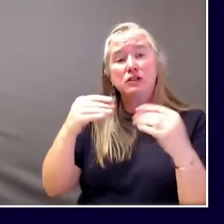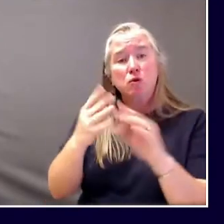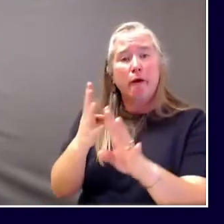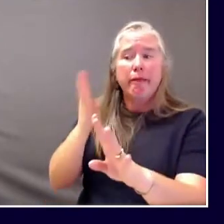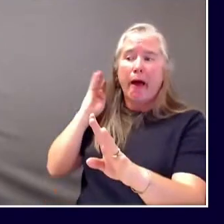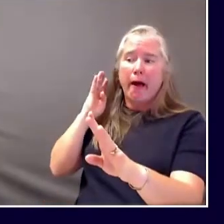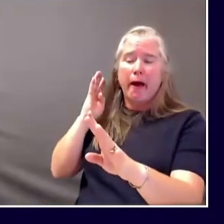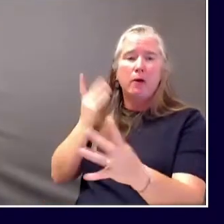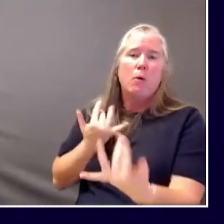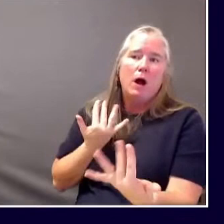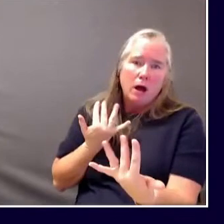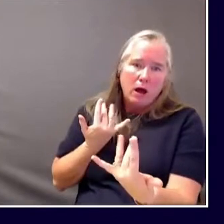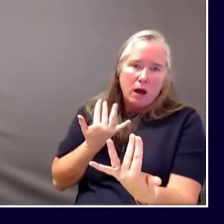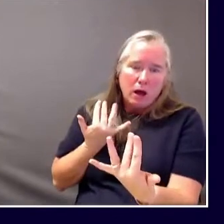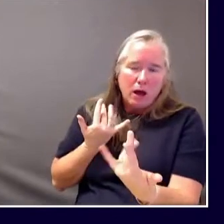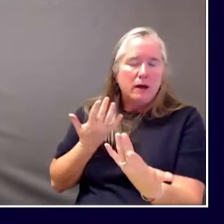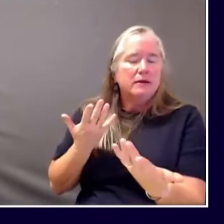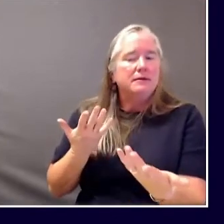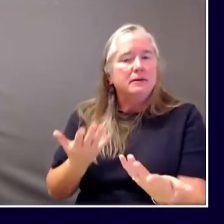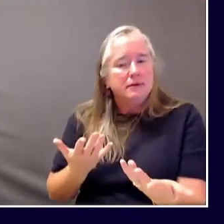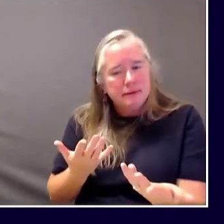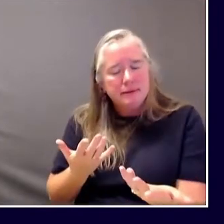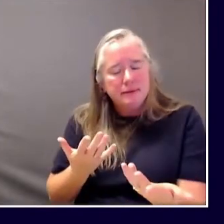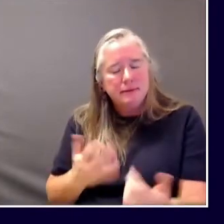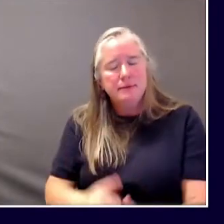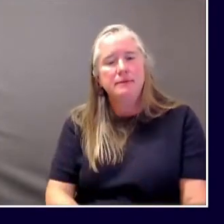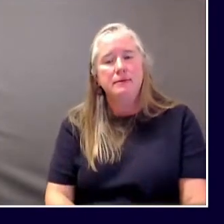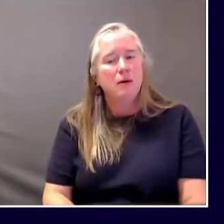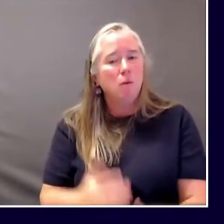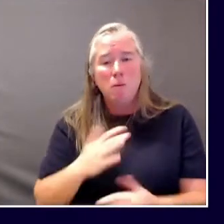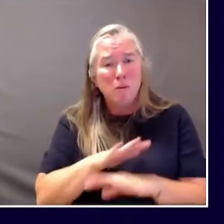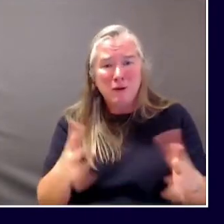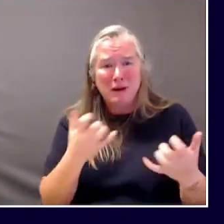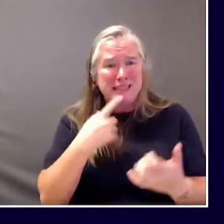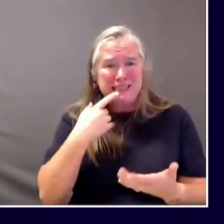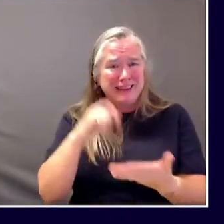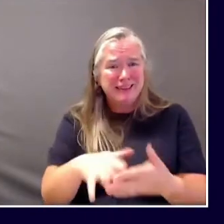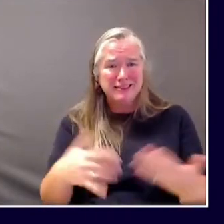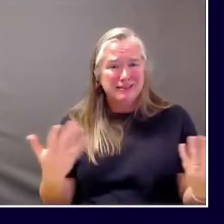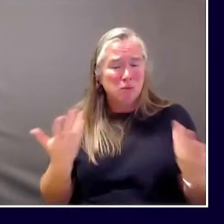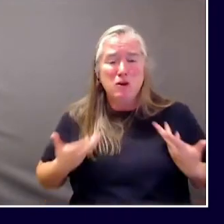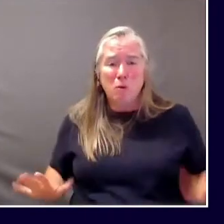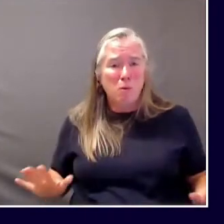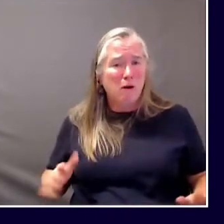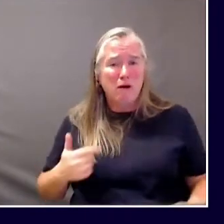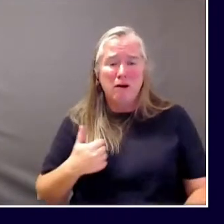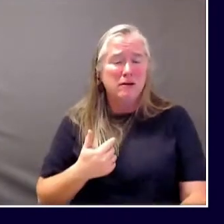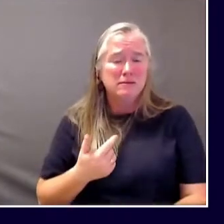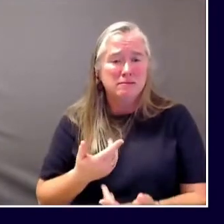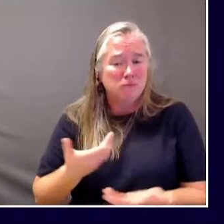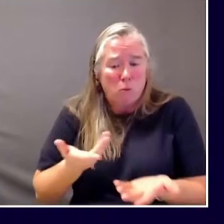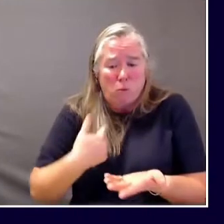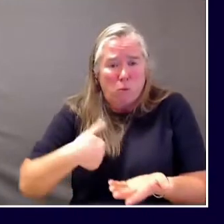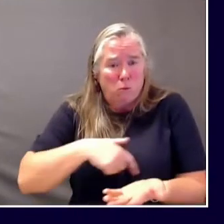but they might have to stand in line outside for five minutes